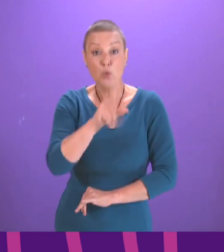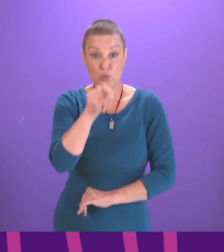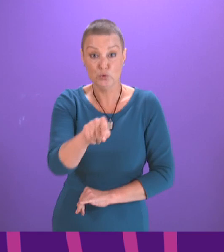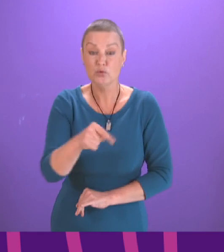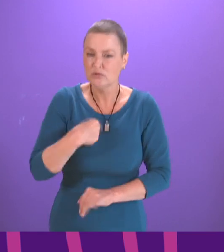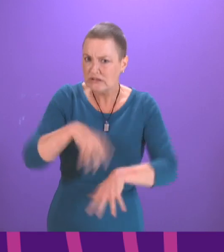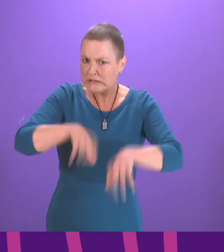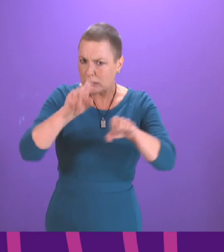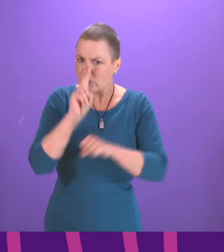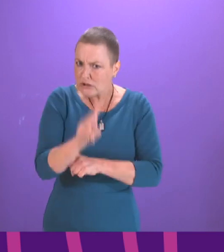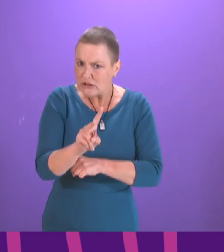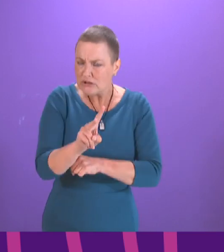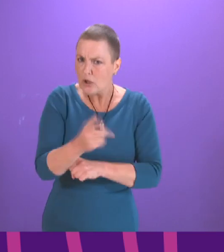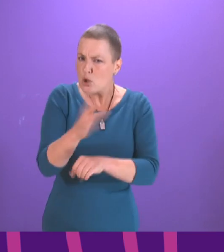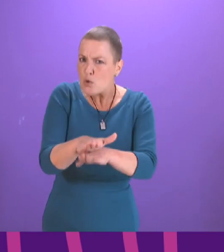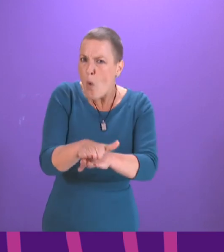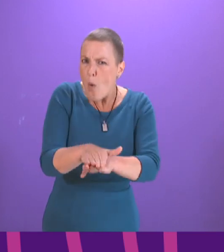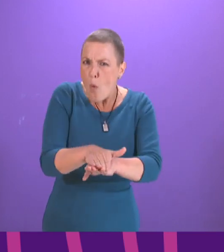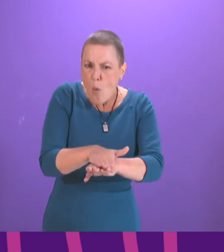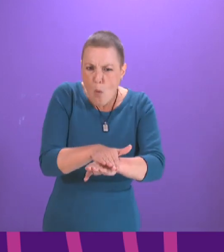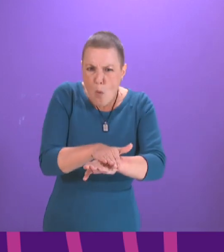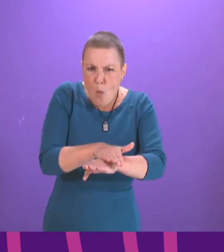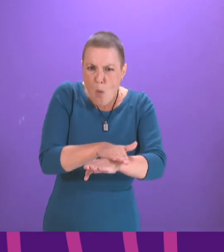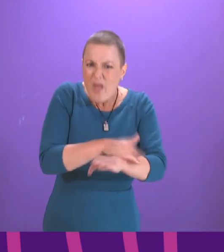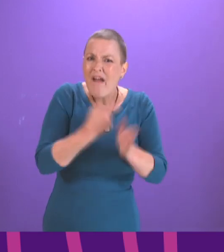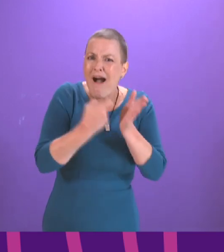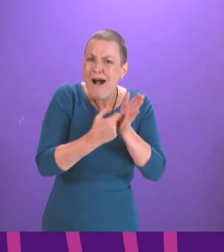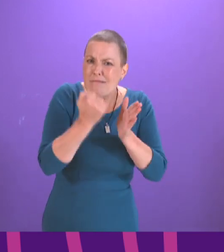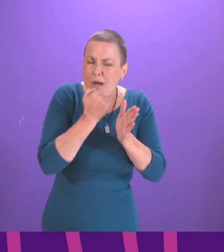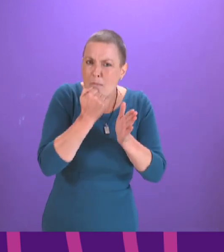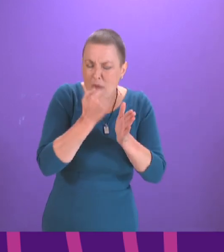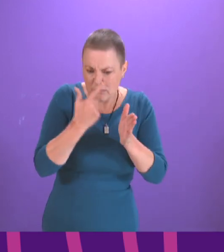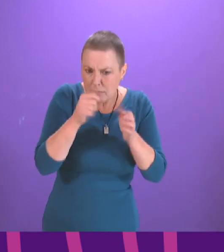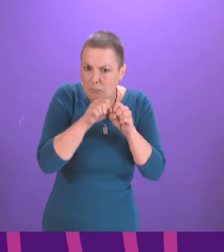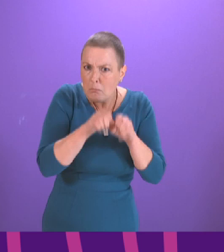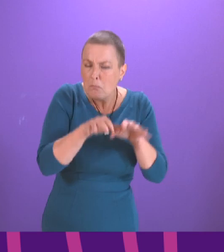beginning to see a significant slowing in the rate at which new cases are increasing.